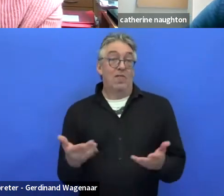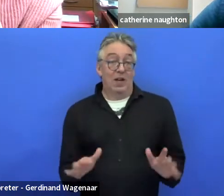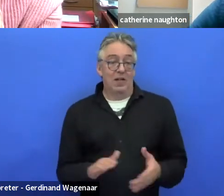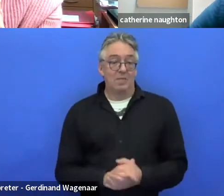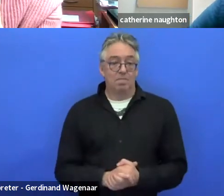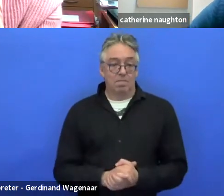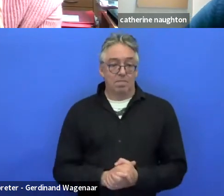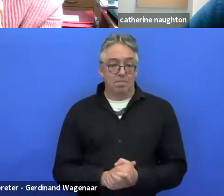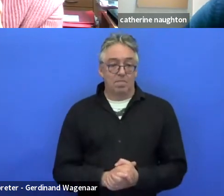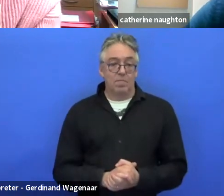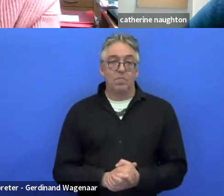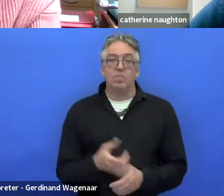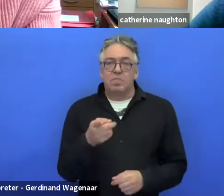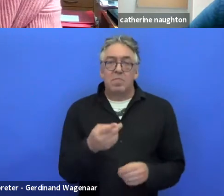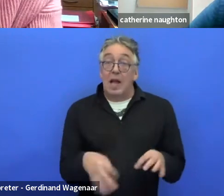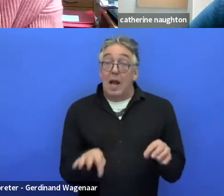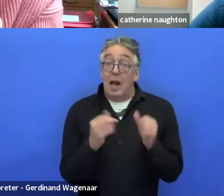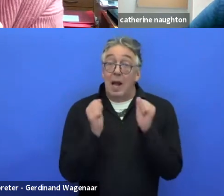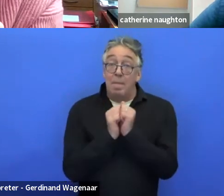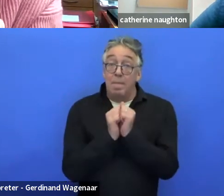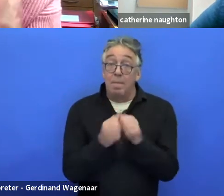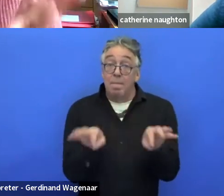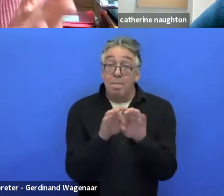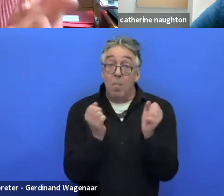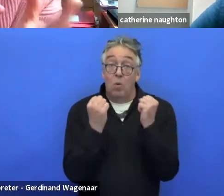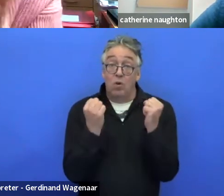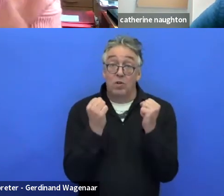because we receive many complaints which are not admissible for us